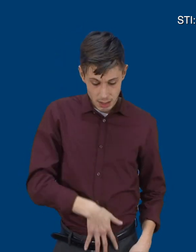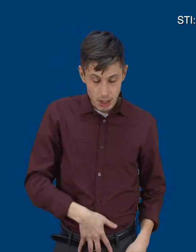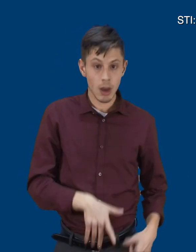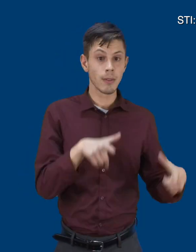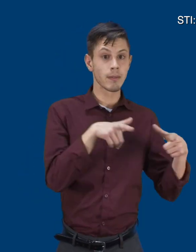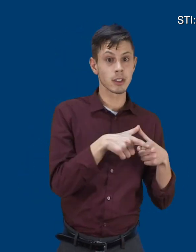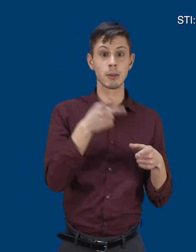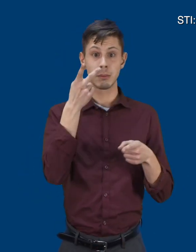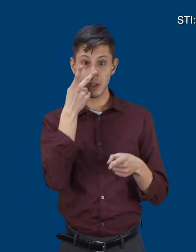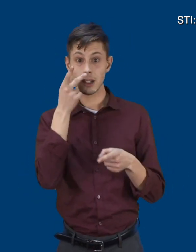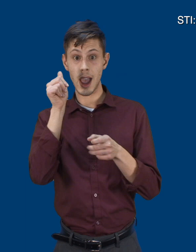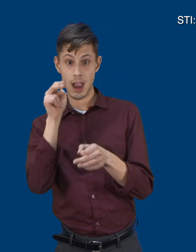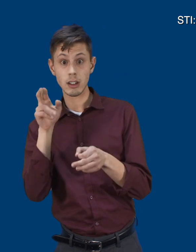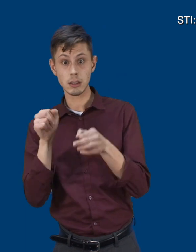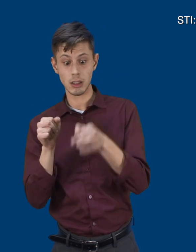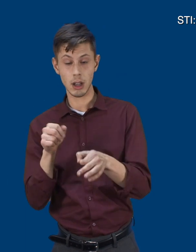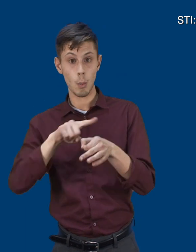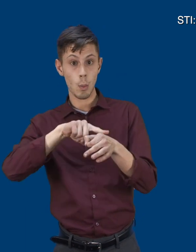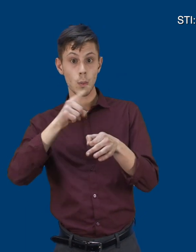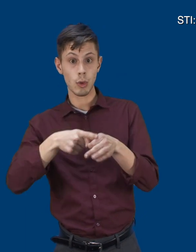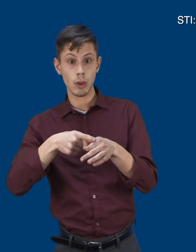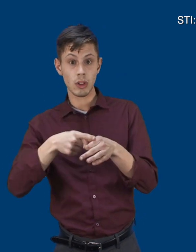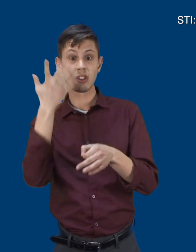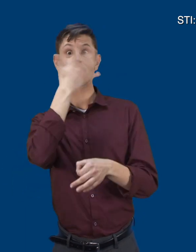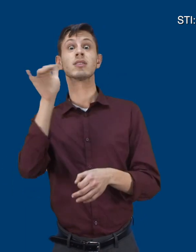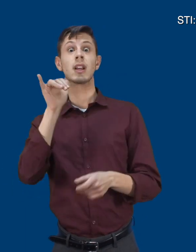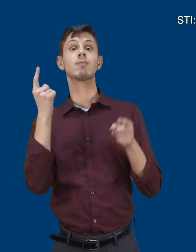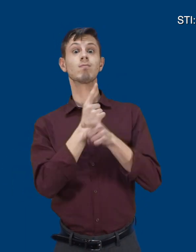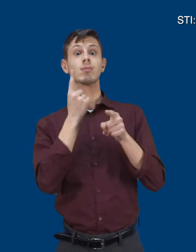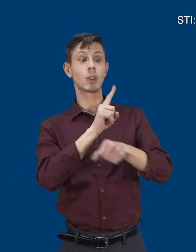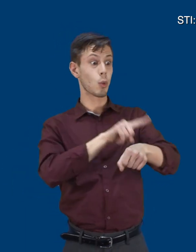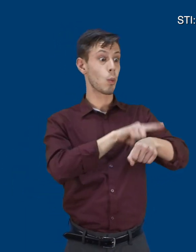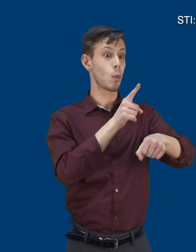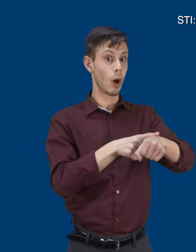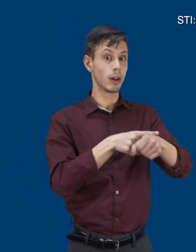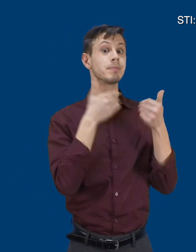If you see warts on your genitals that look like a typical wart,